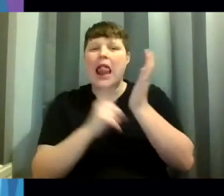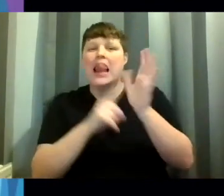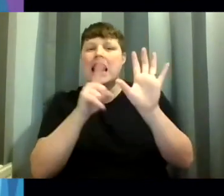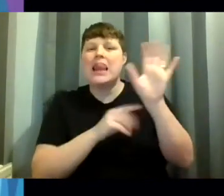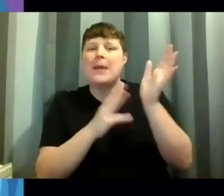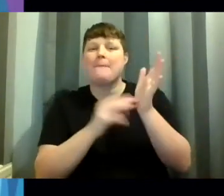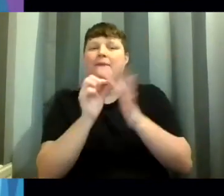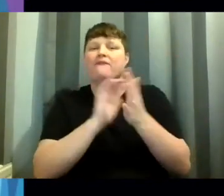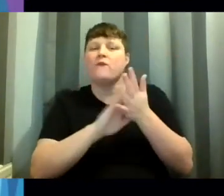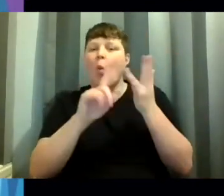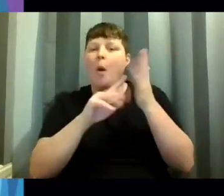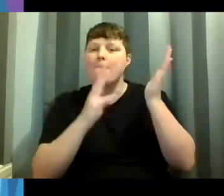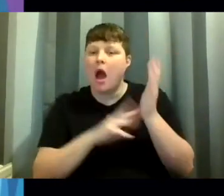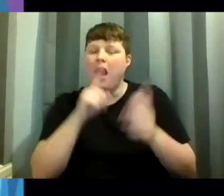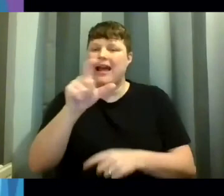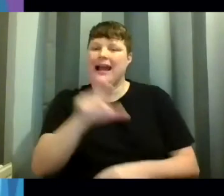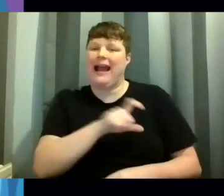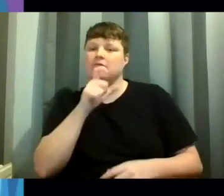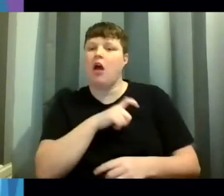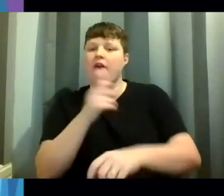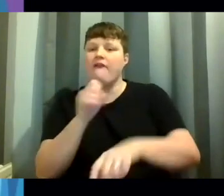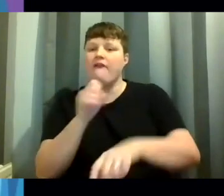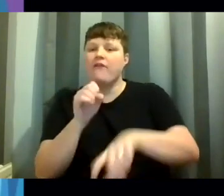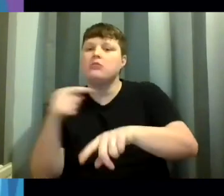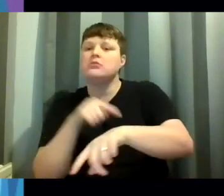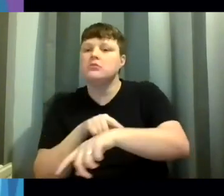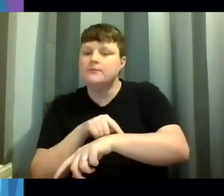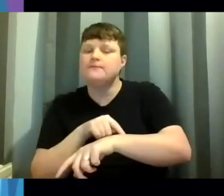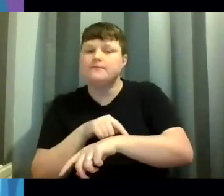of blood). It's about the fourth or fifth most common cancer in the UK.